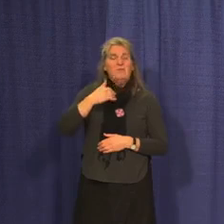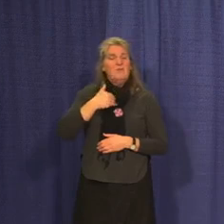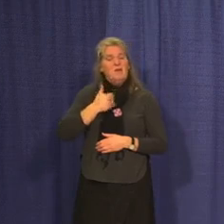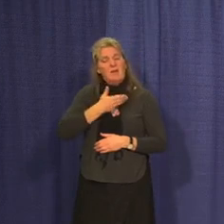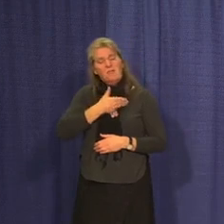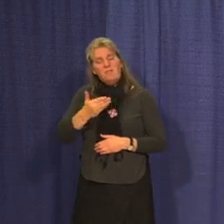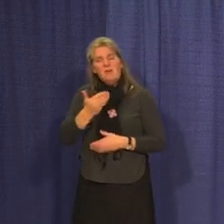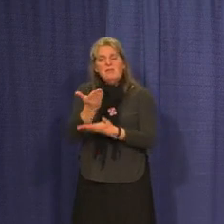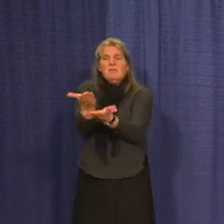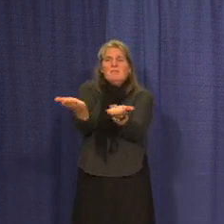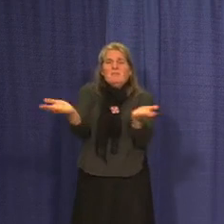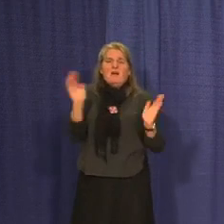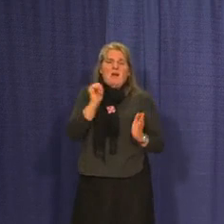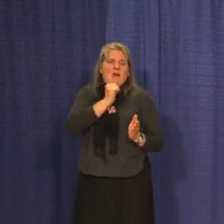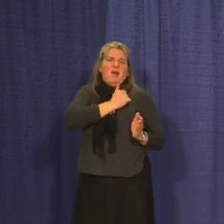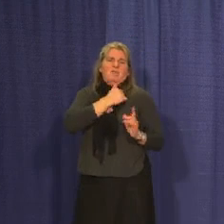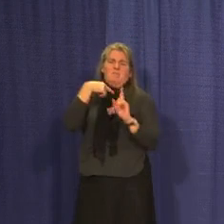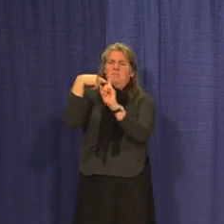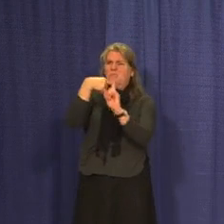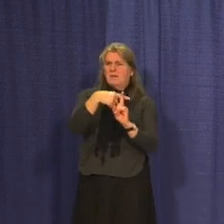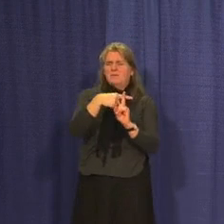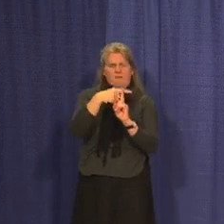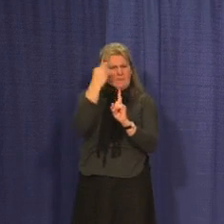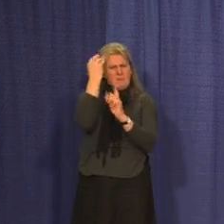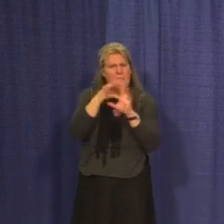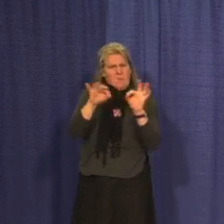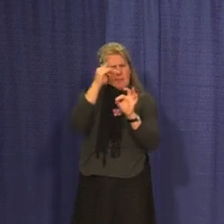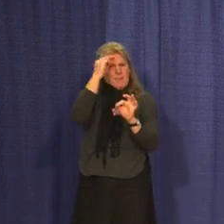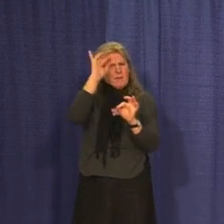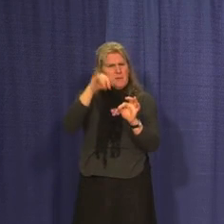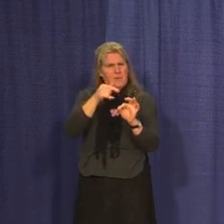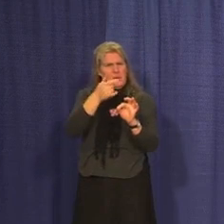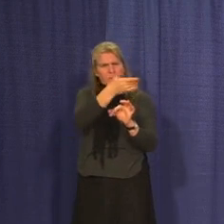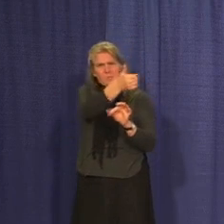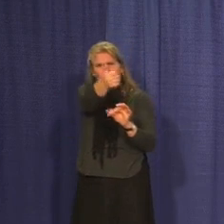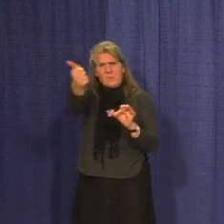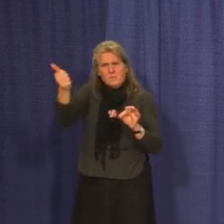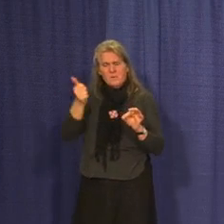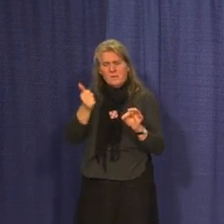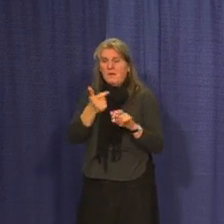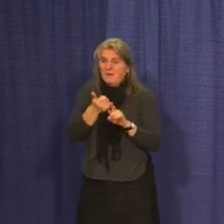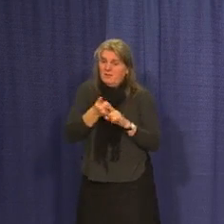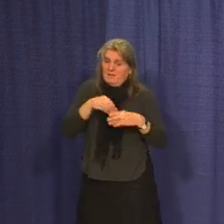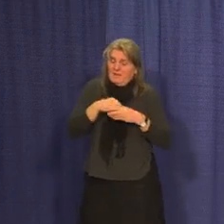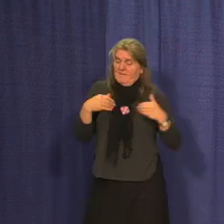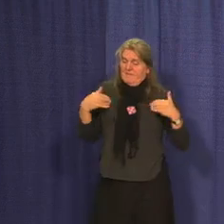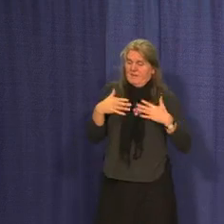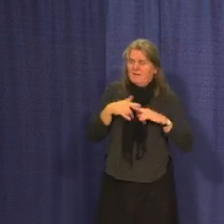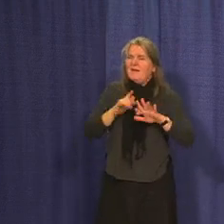together by its vibrant and welcoming people, and we need to consider that when we ourselves